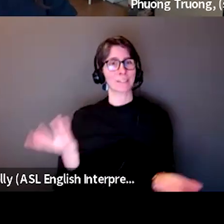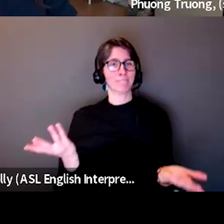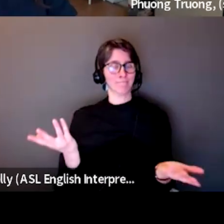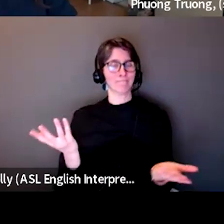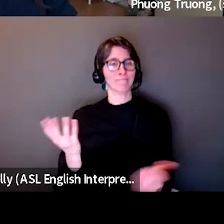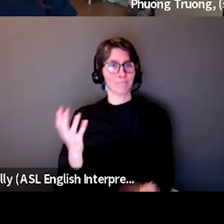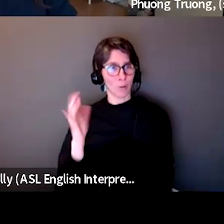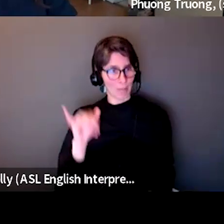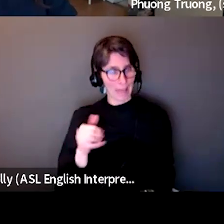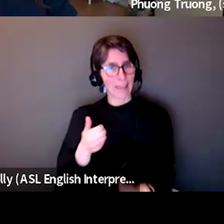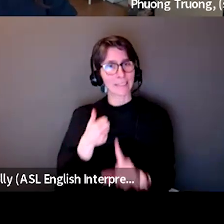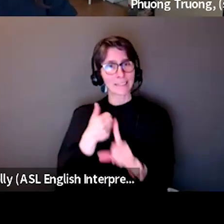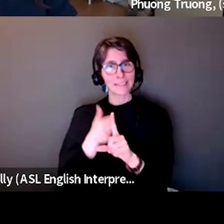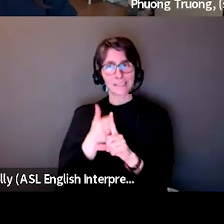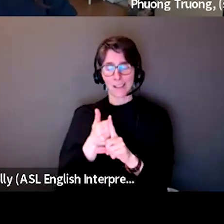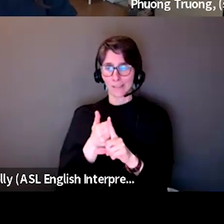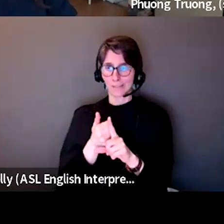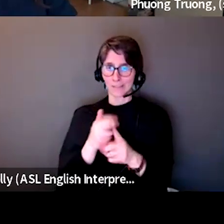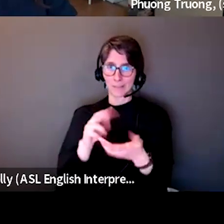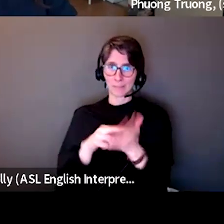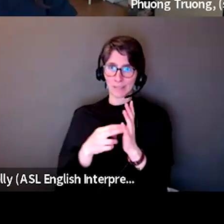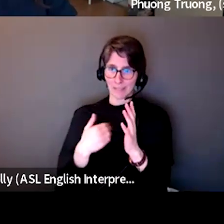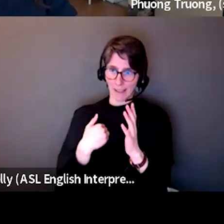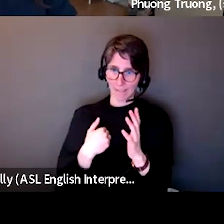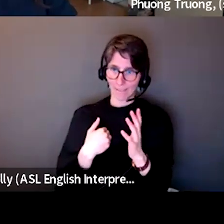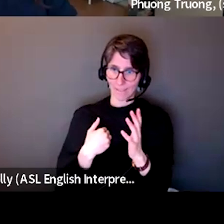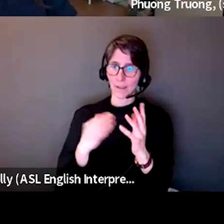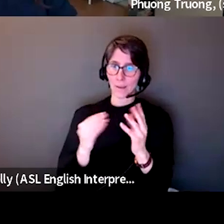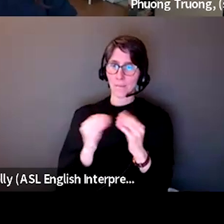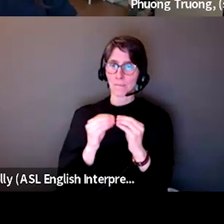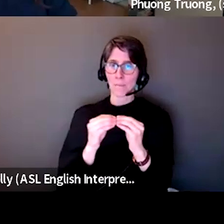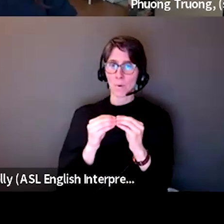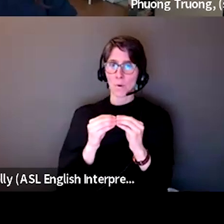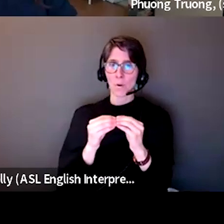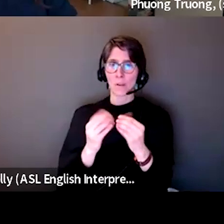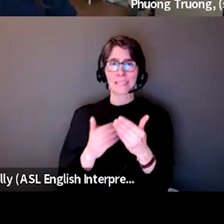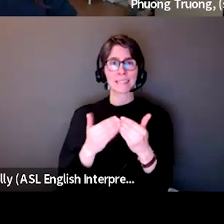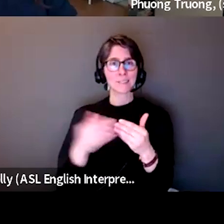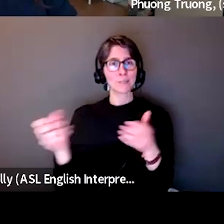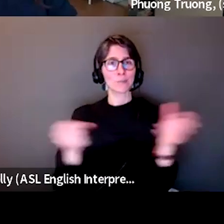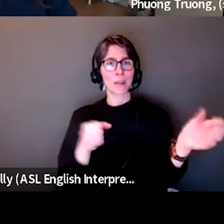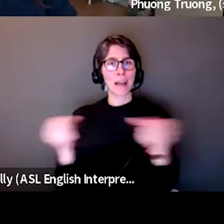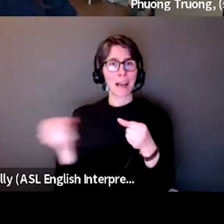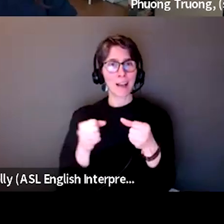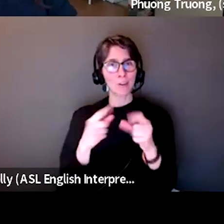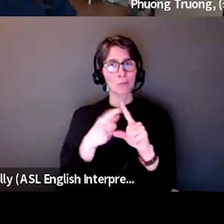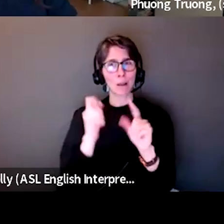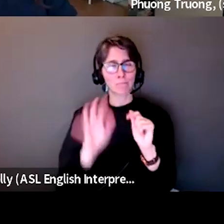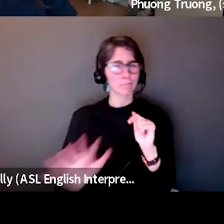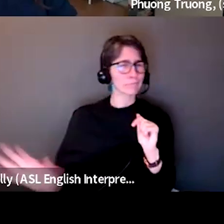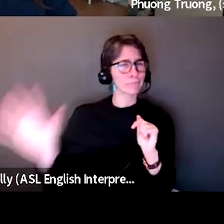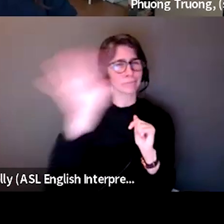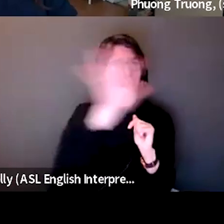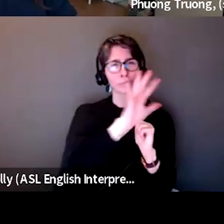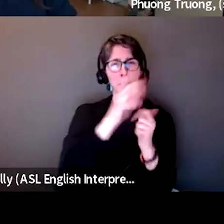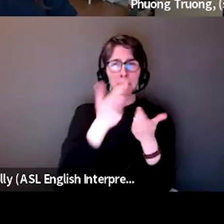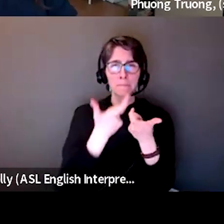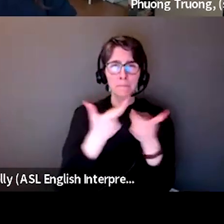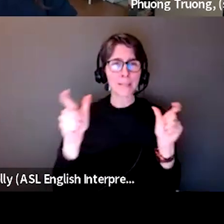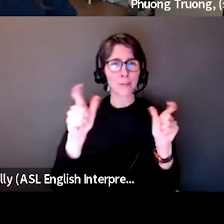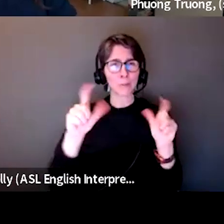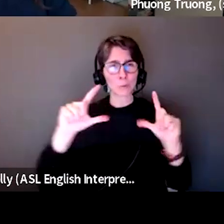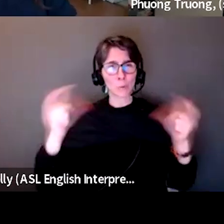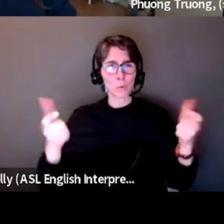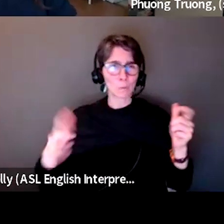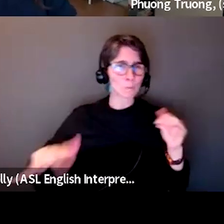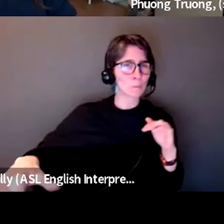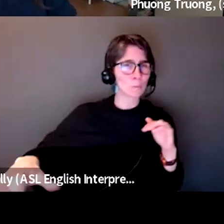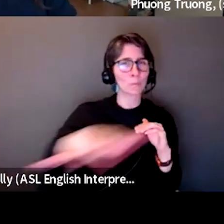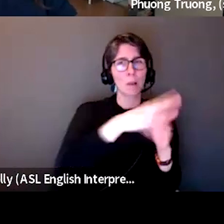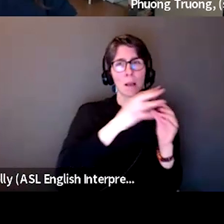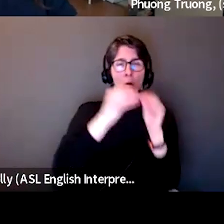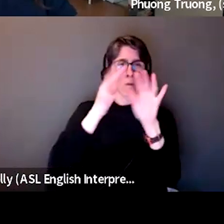sort of indirect way, has allowed us to hire from a broader group of people and more diverse people,